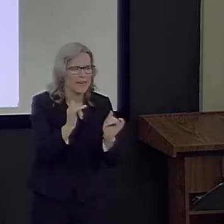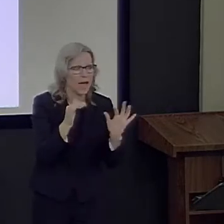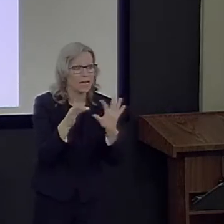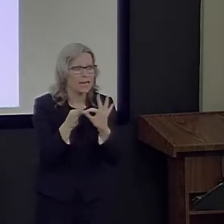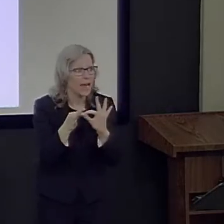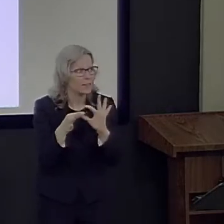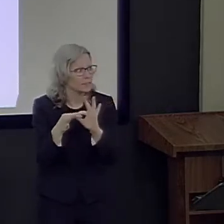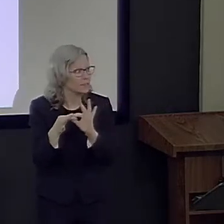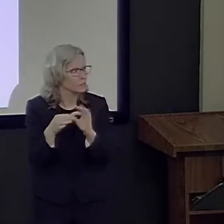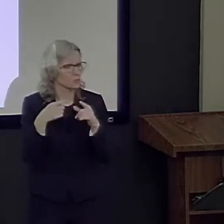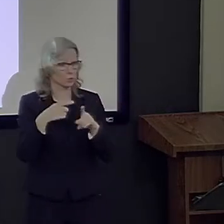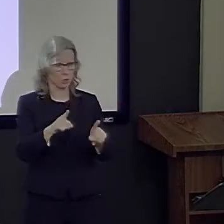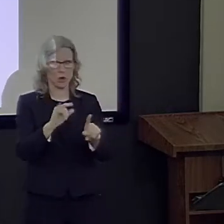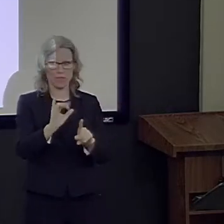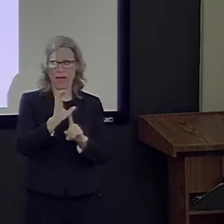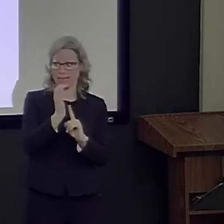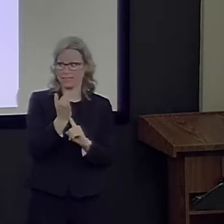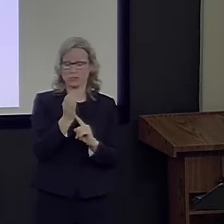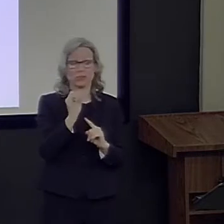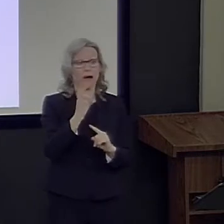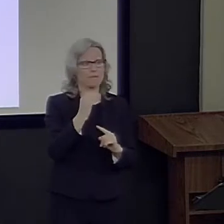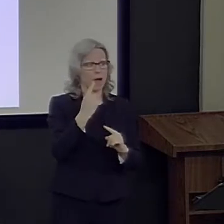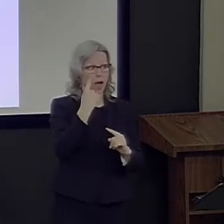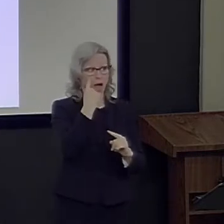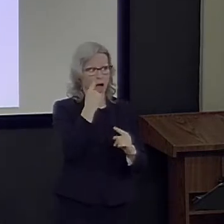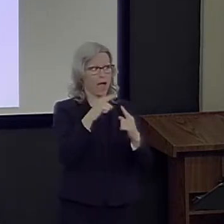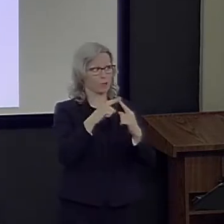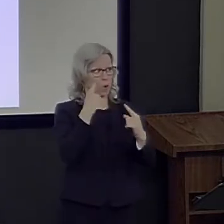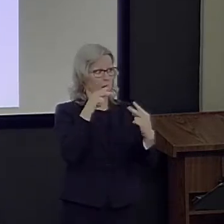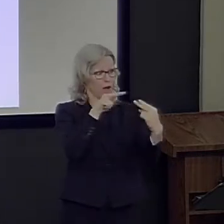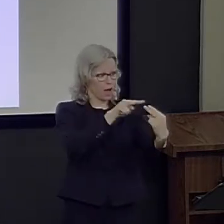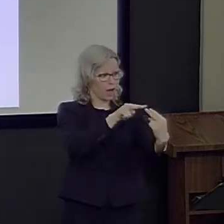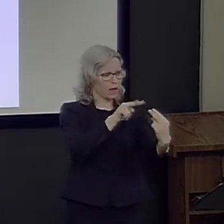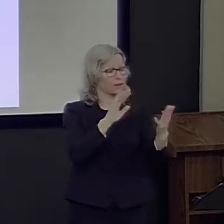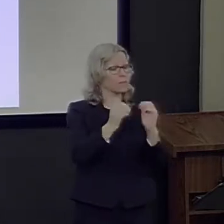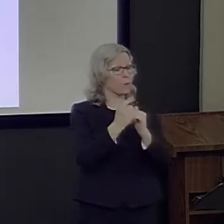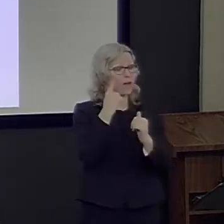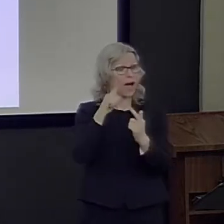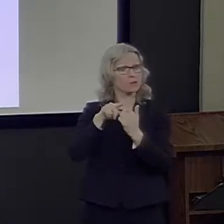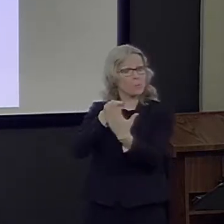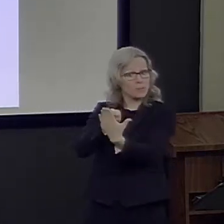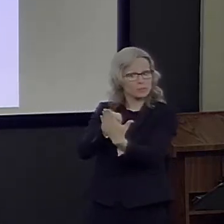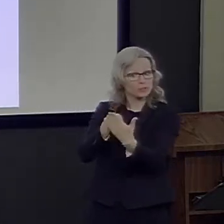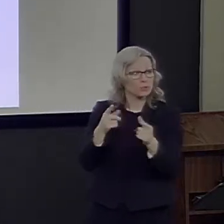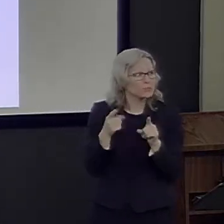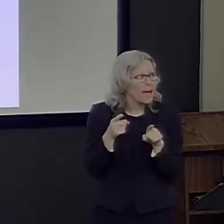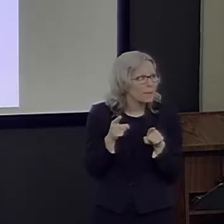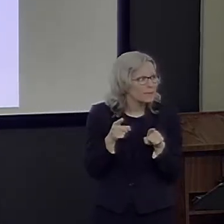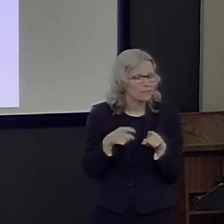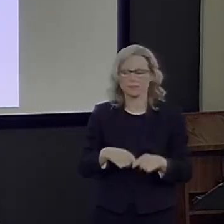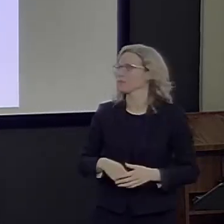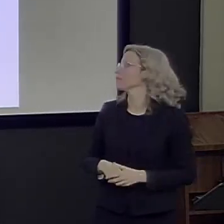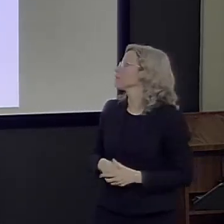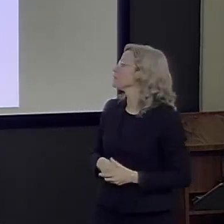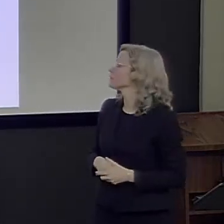during the condition of eye-to-eye versus eye-to-picture? And what we see is it's connected to